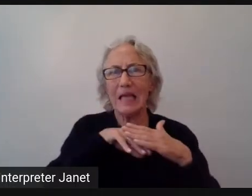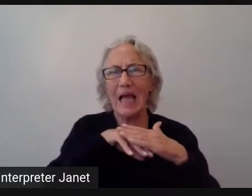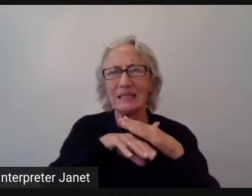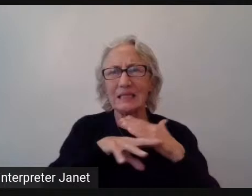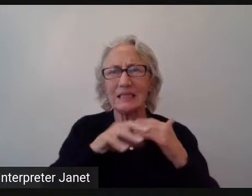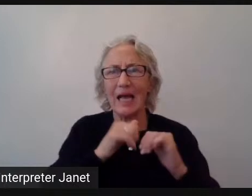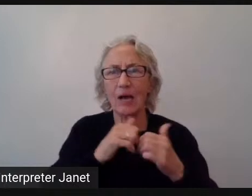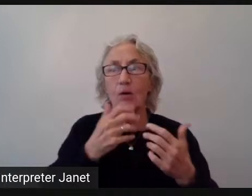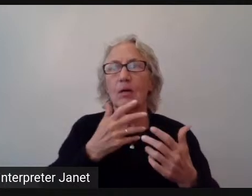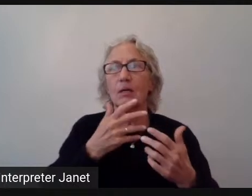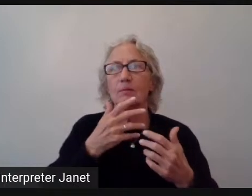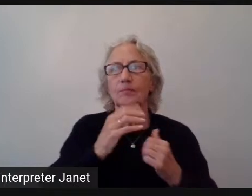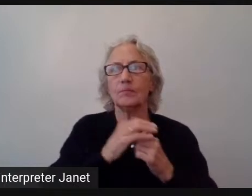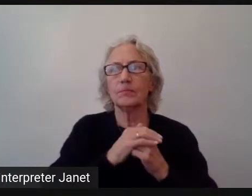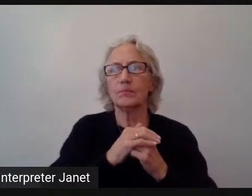Will have every